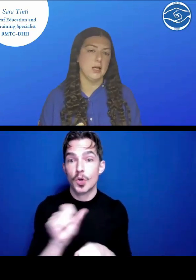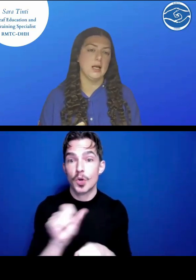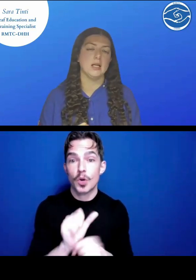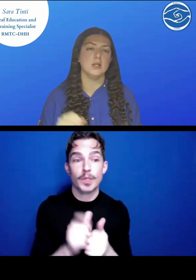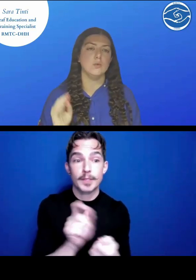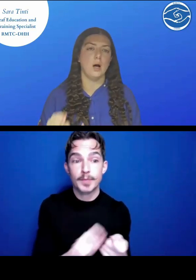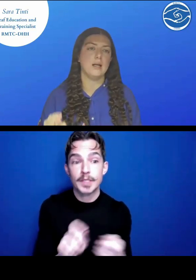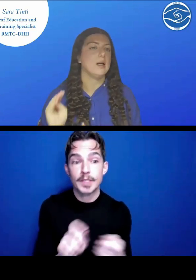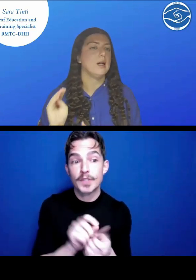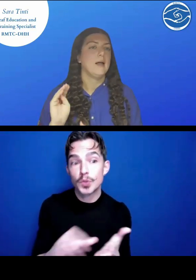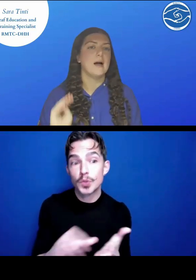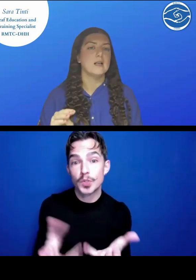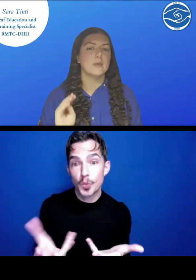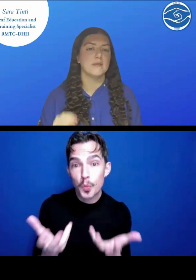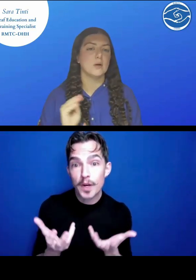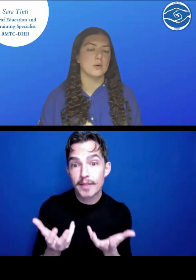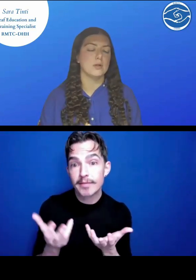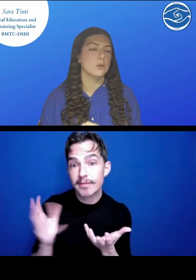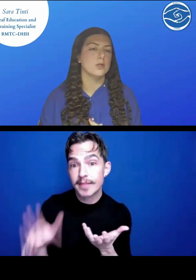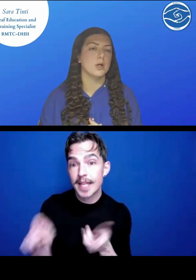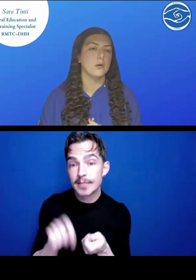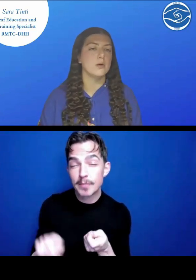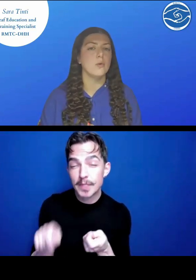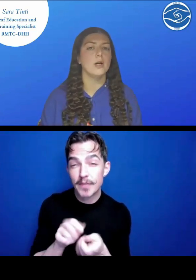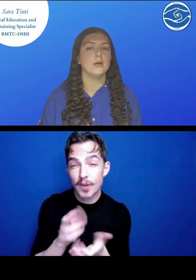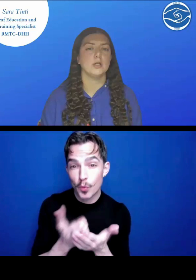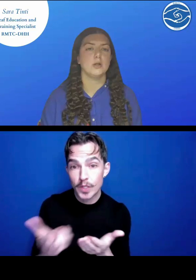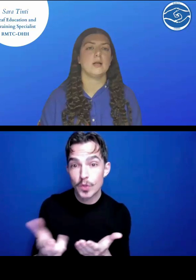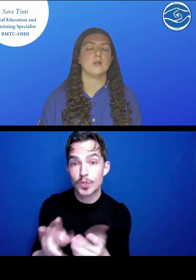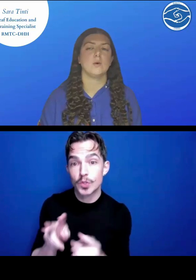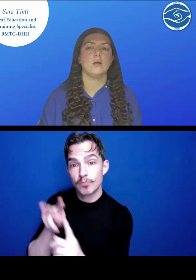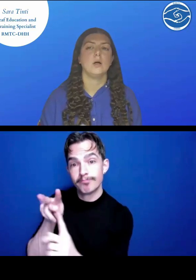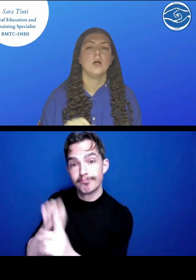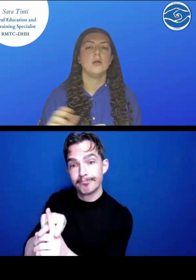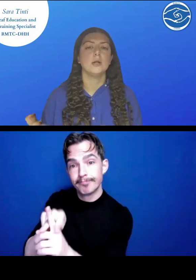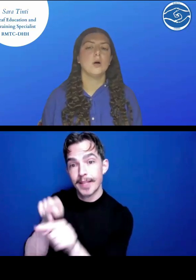student and you want that specific resource to go somewhere, you can do that as well. You can